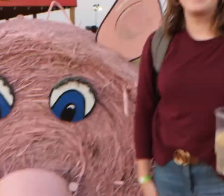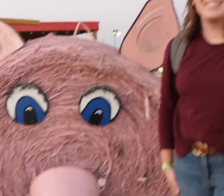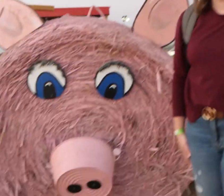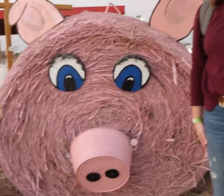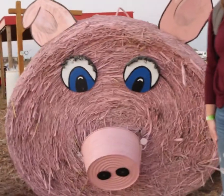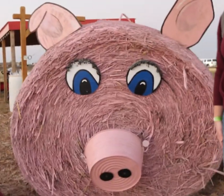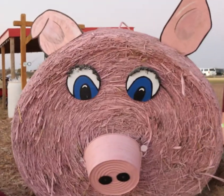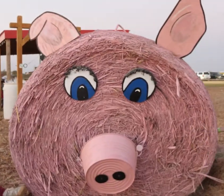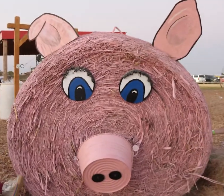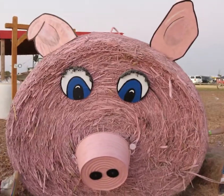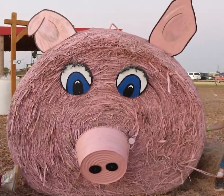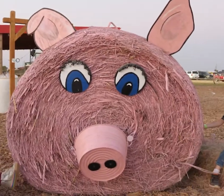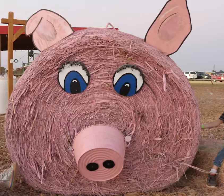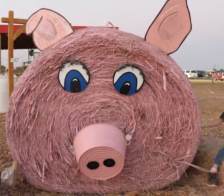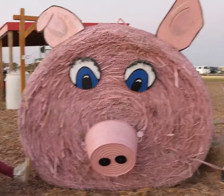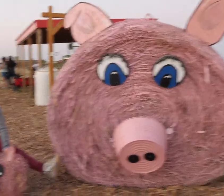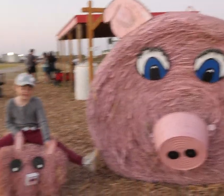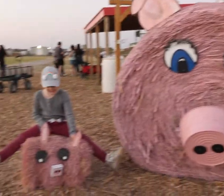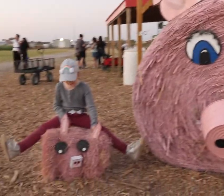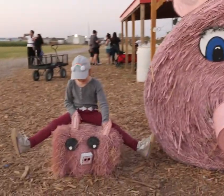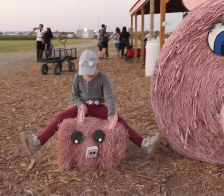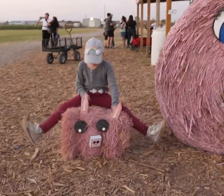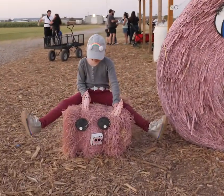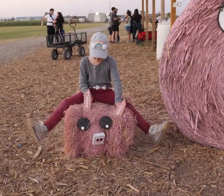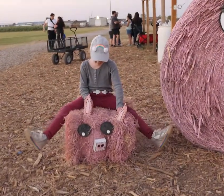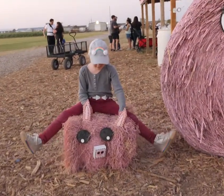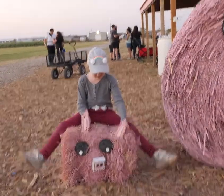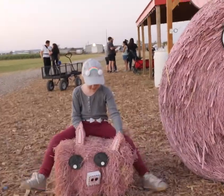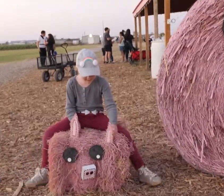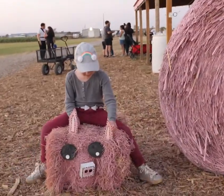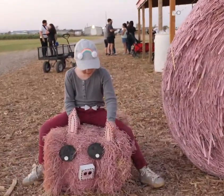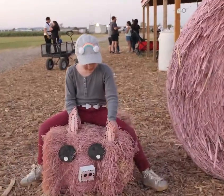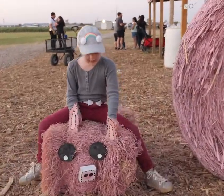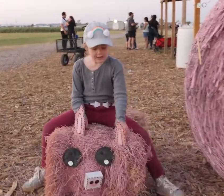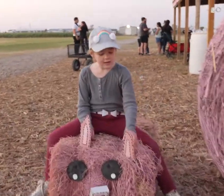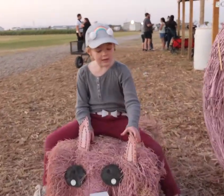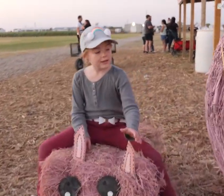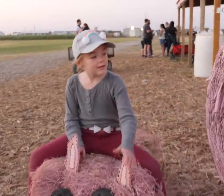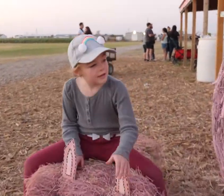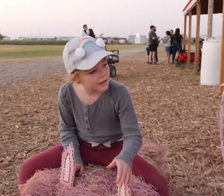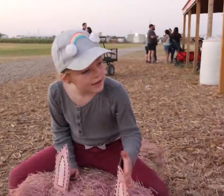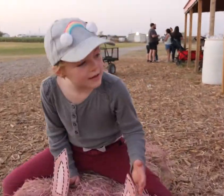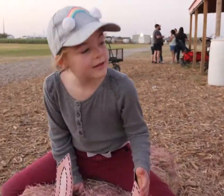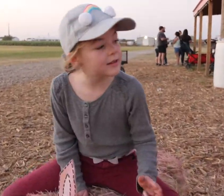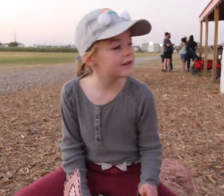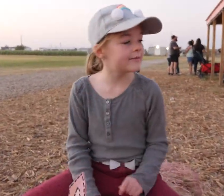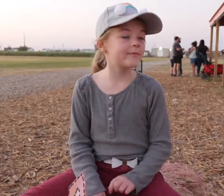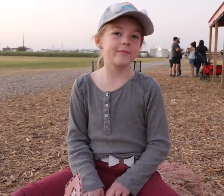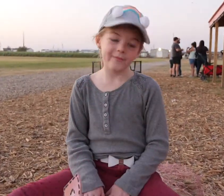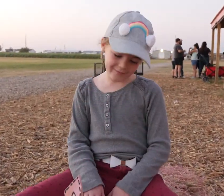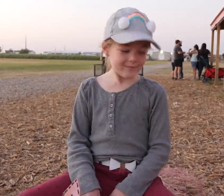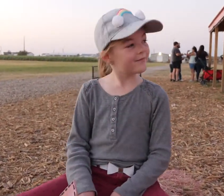2000 degrees. How hot?